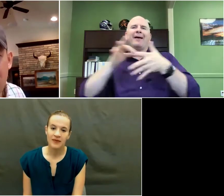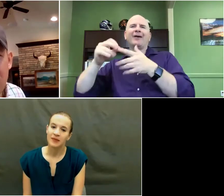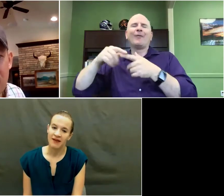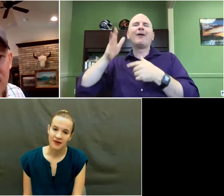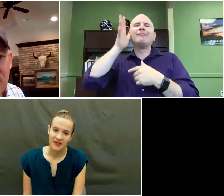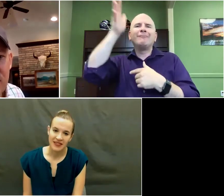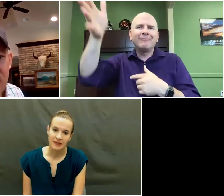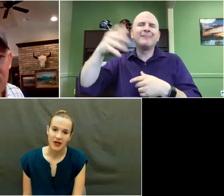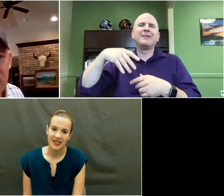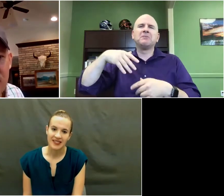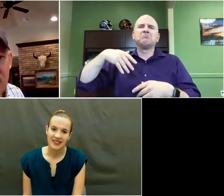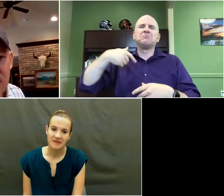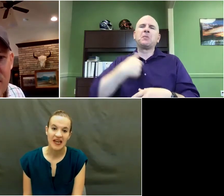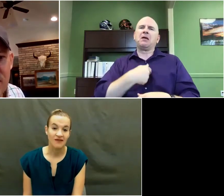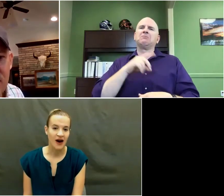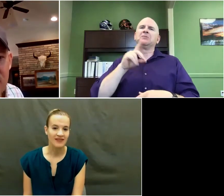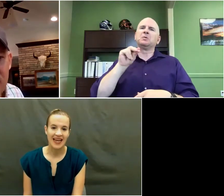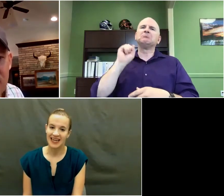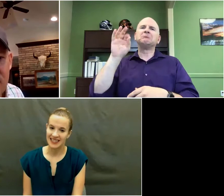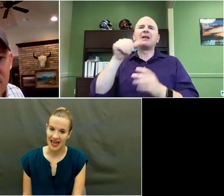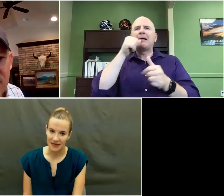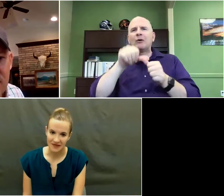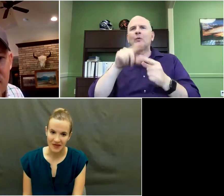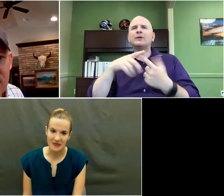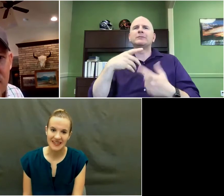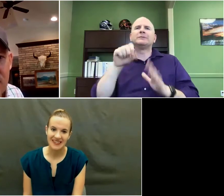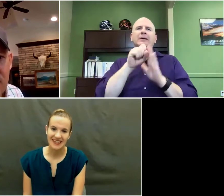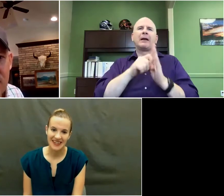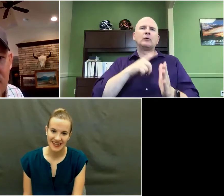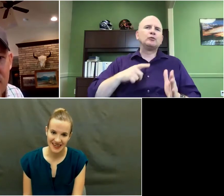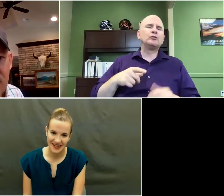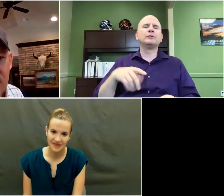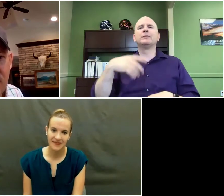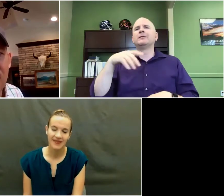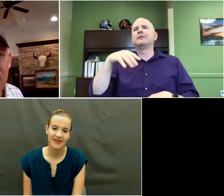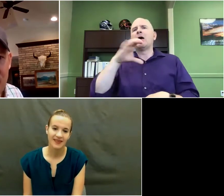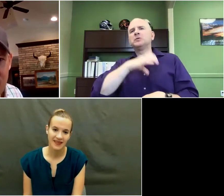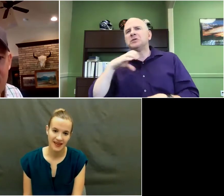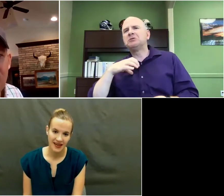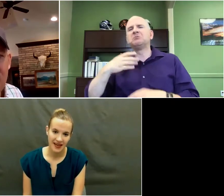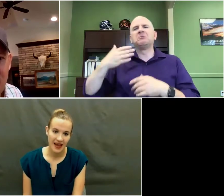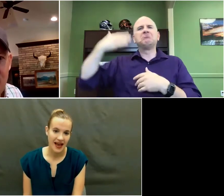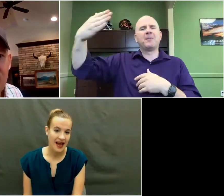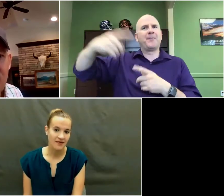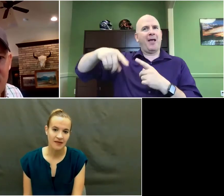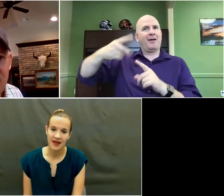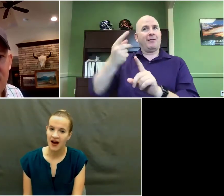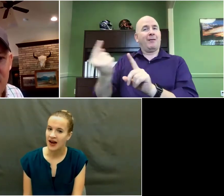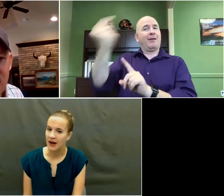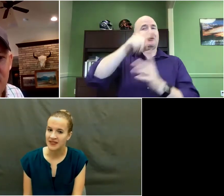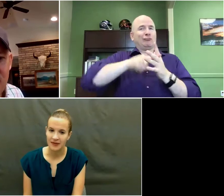was my first experience being involved in any type of government. And from then on, I was able to